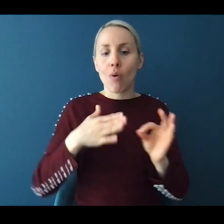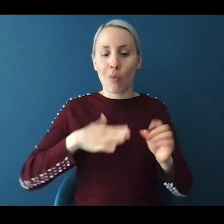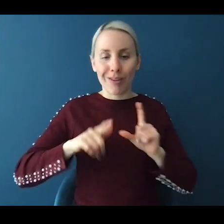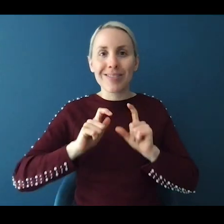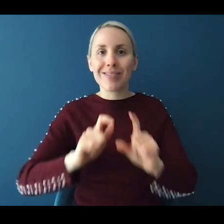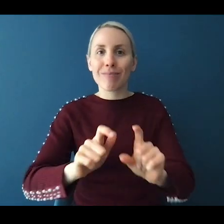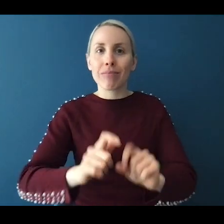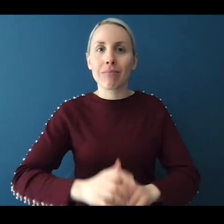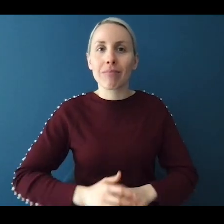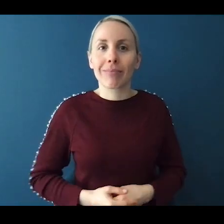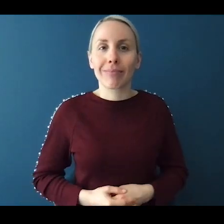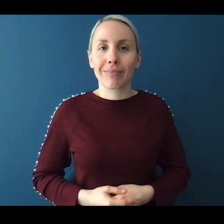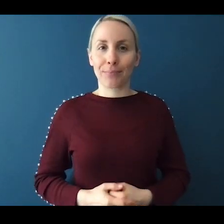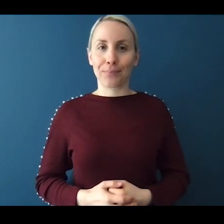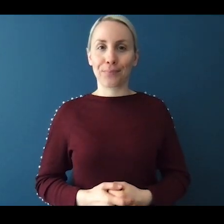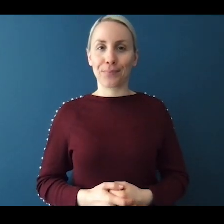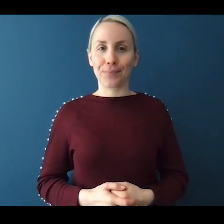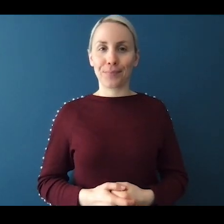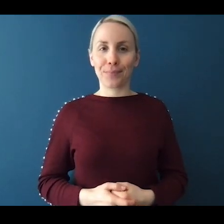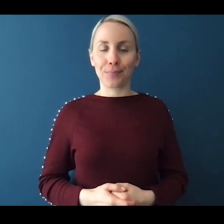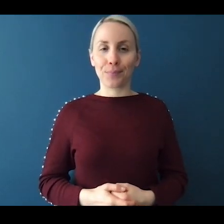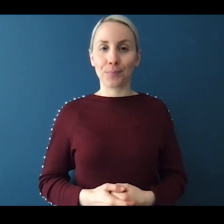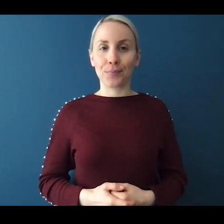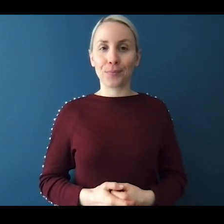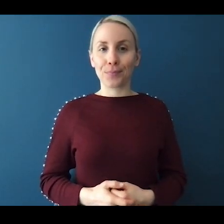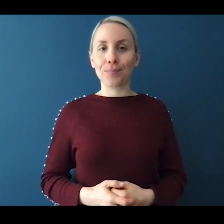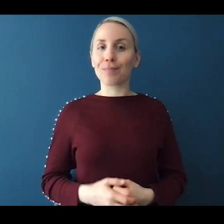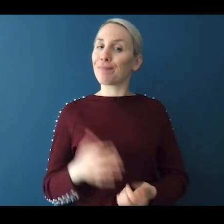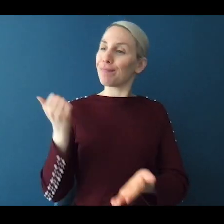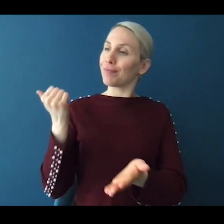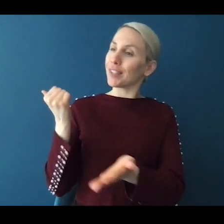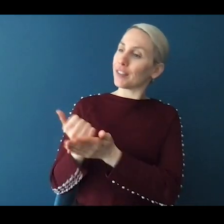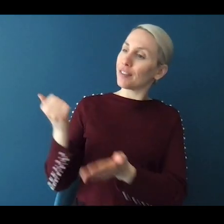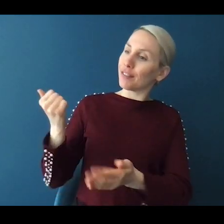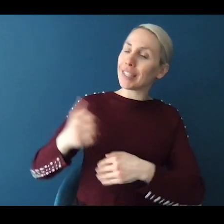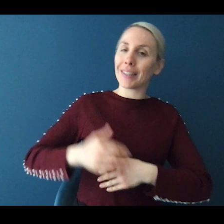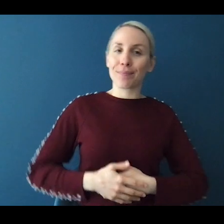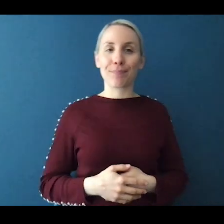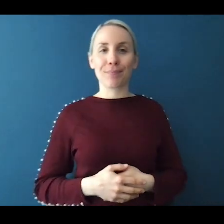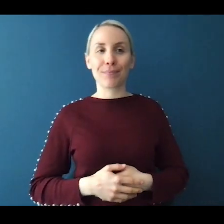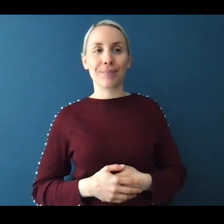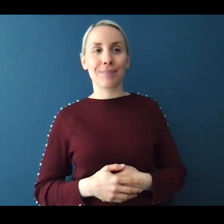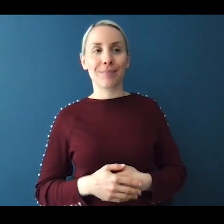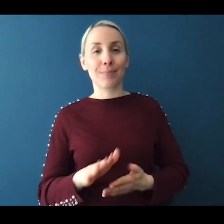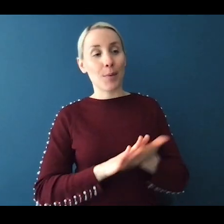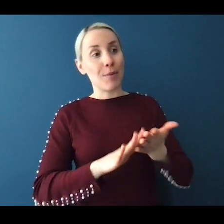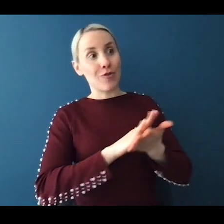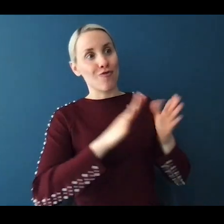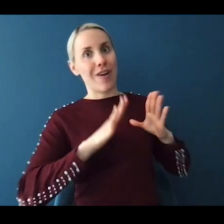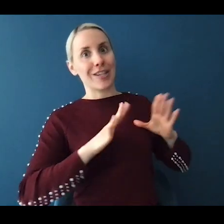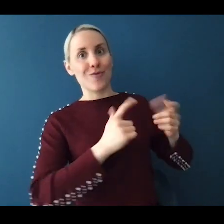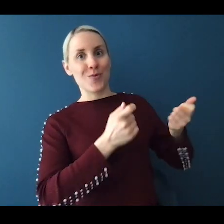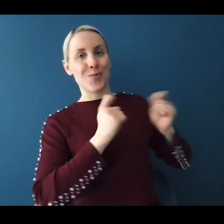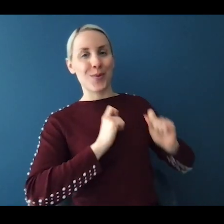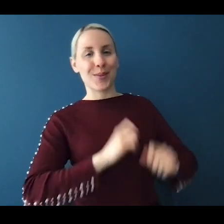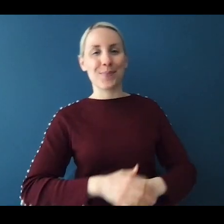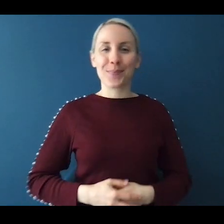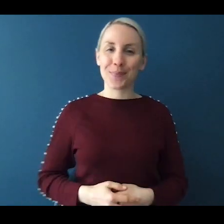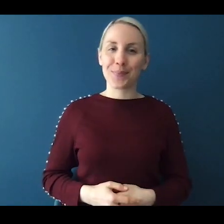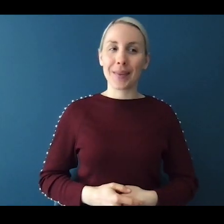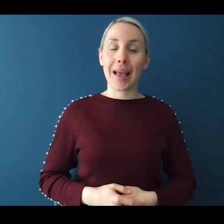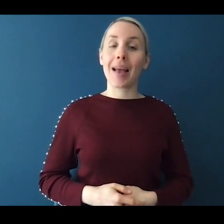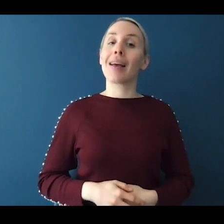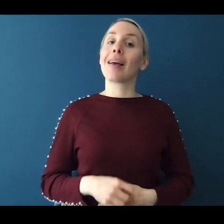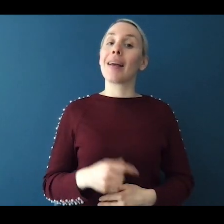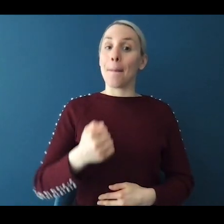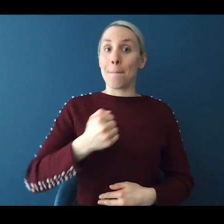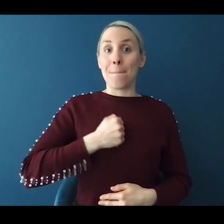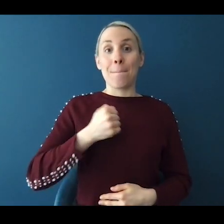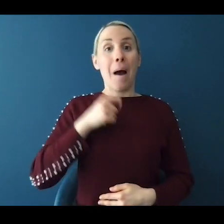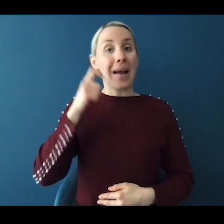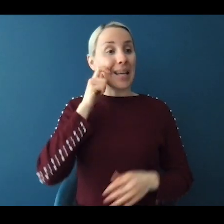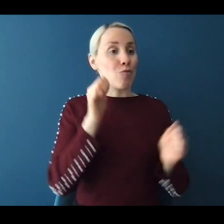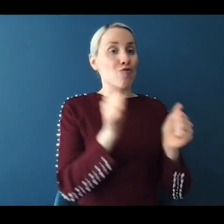want to carry on. Fantastic I think uh my tips would agree with all of yours I think